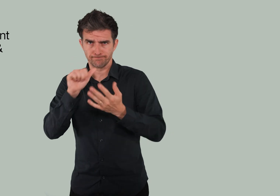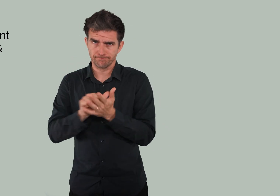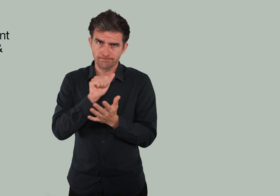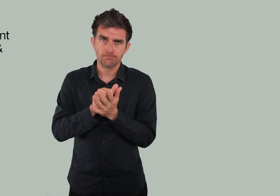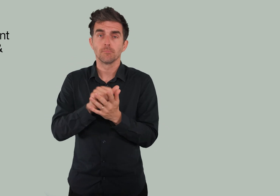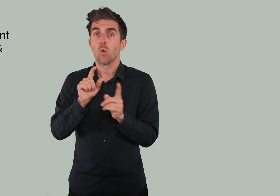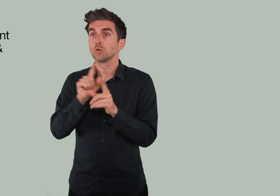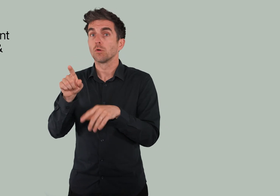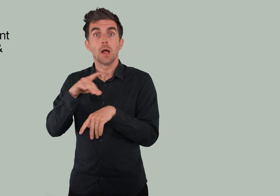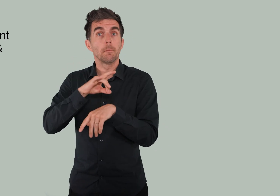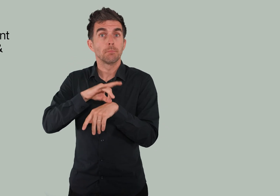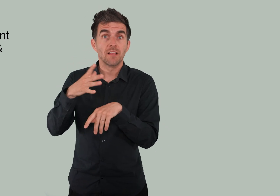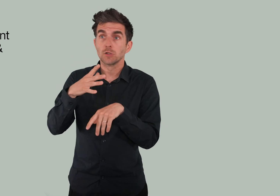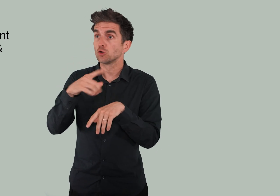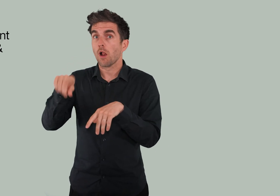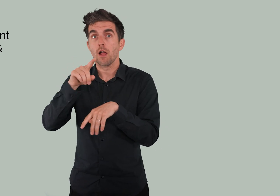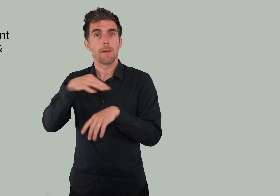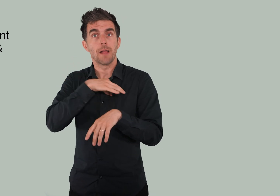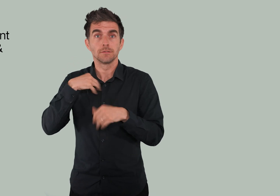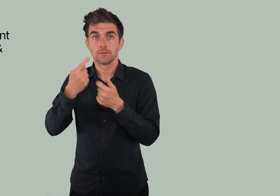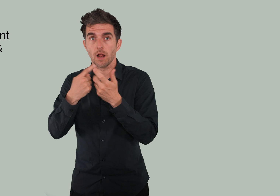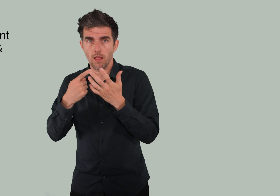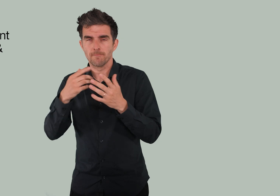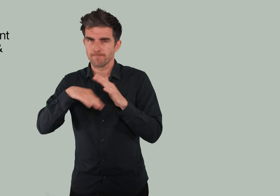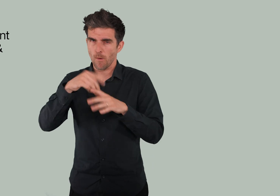case objectively, as well as including medical professionals who fully